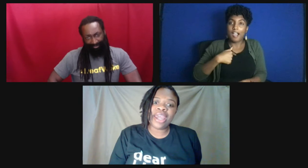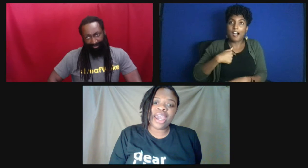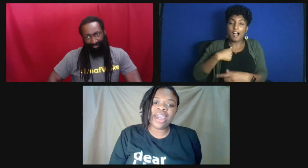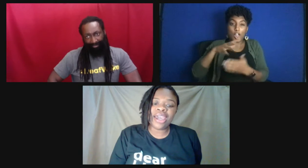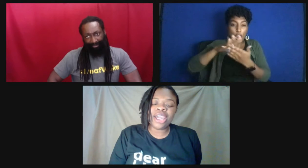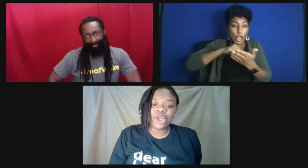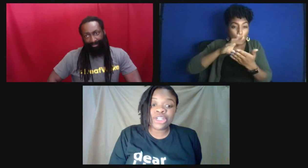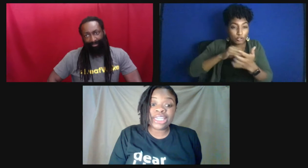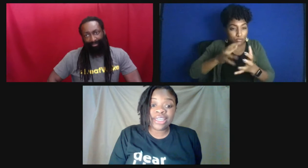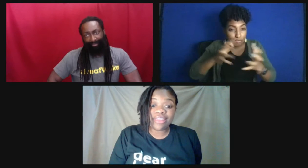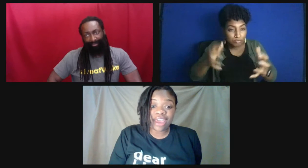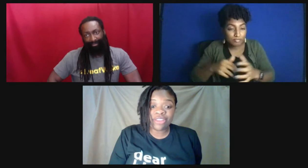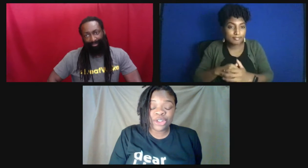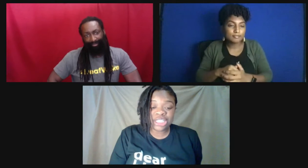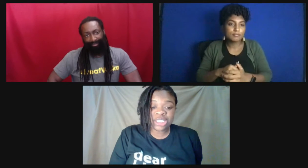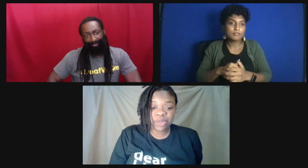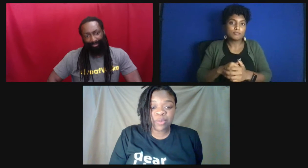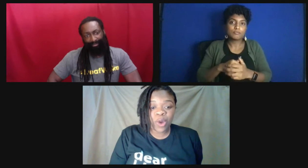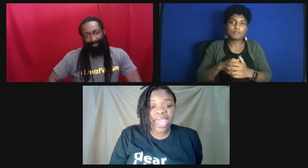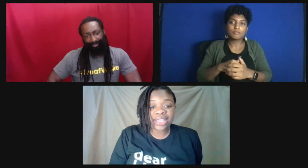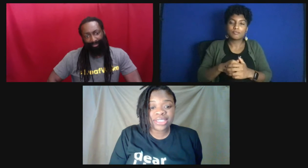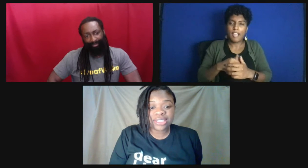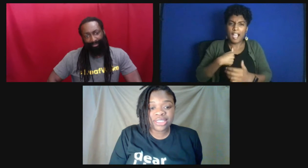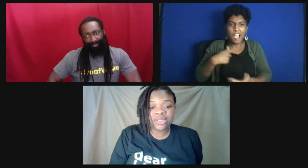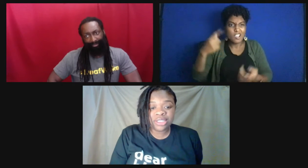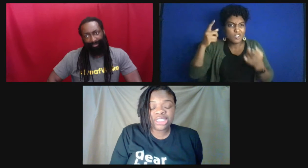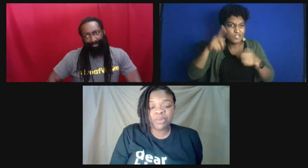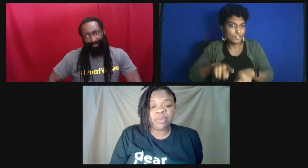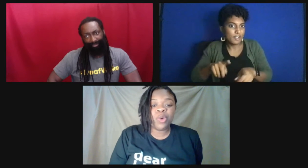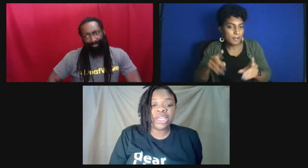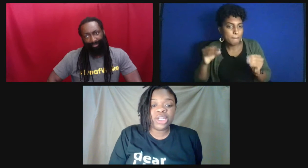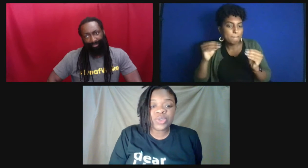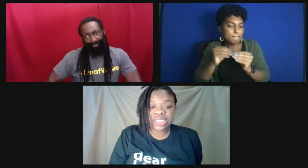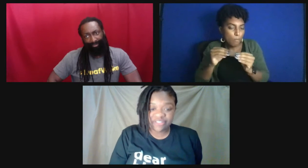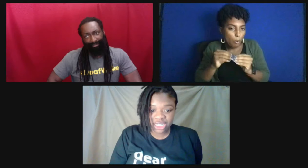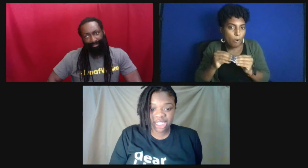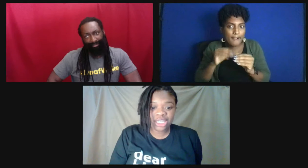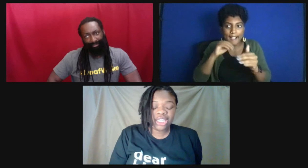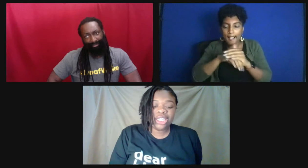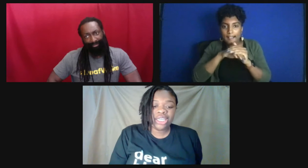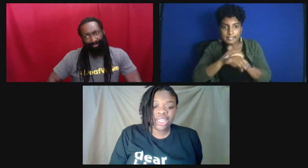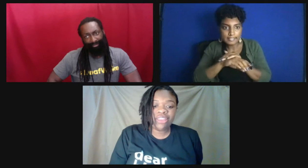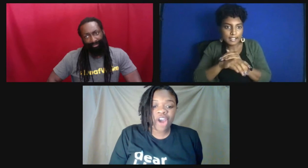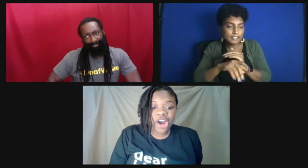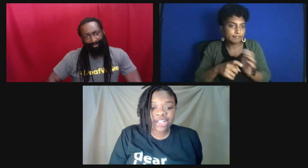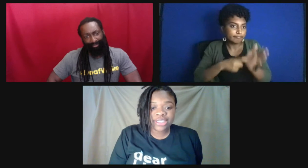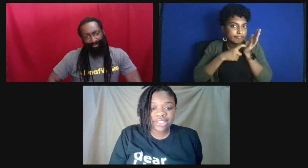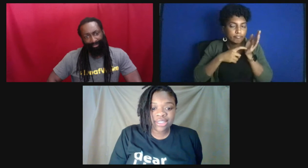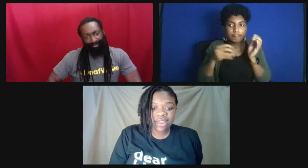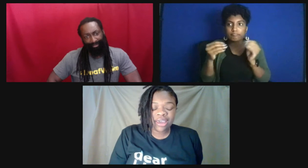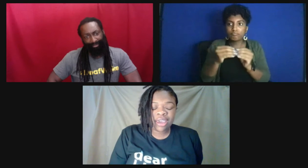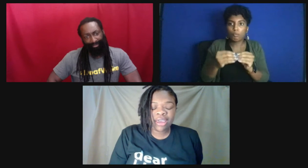and I agree that there needs to be more access there needs to be more inclusivity in the arts.